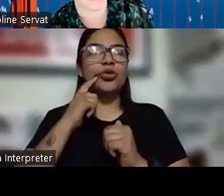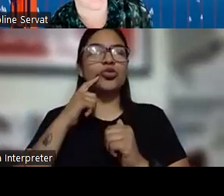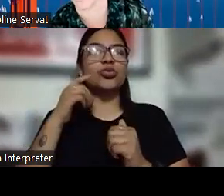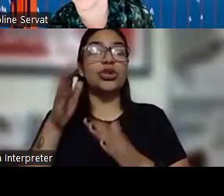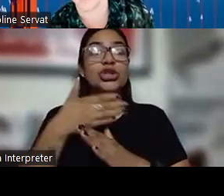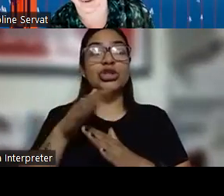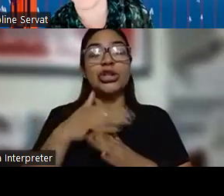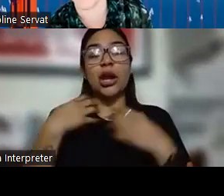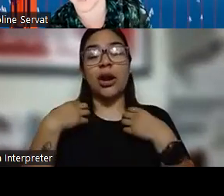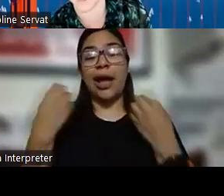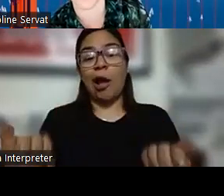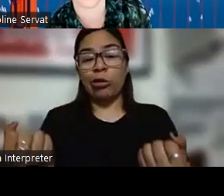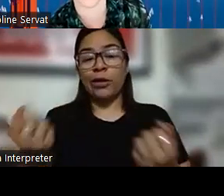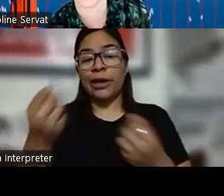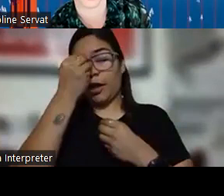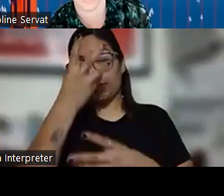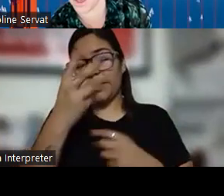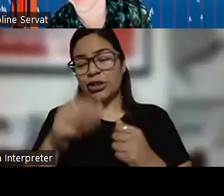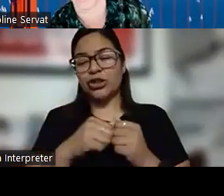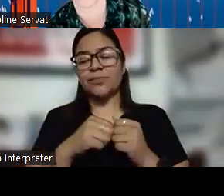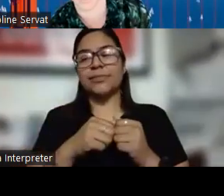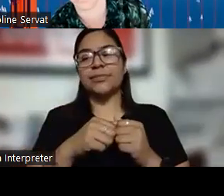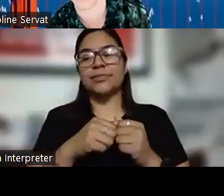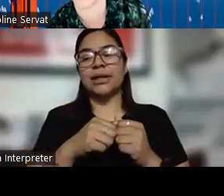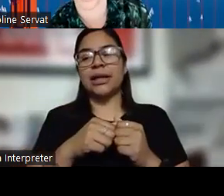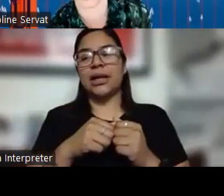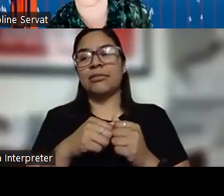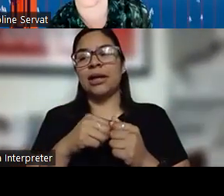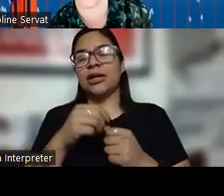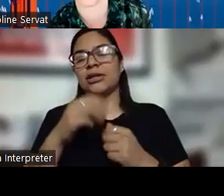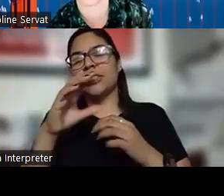very broad set of of entities in term in terms of healthare government social service programs and